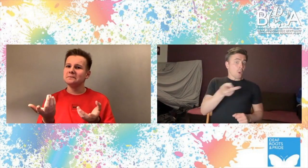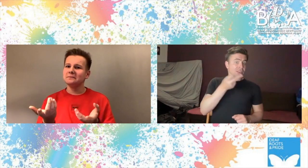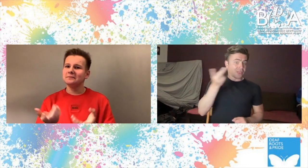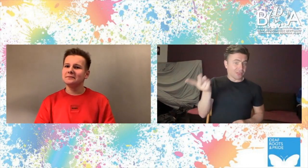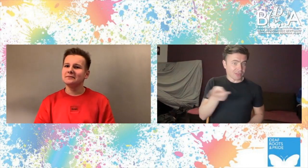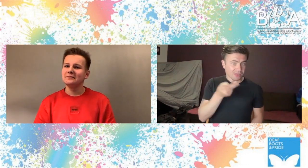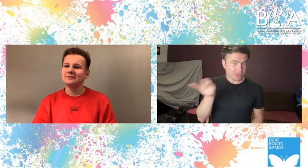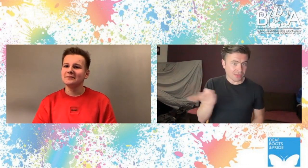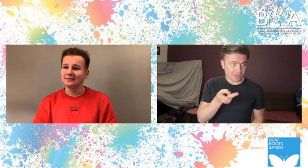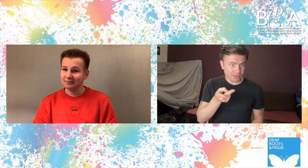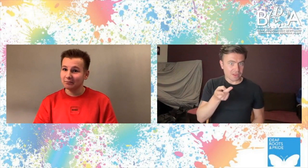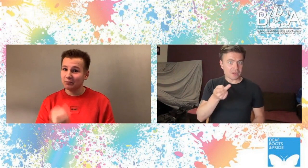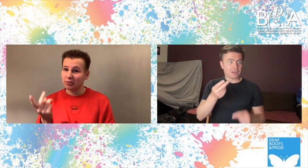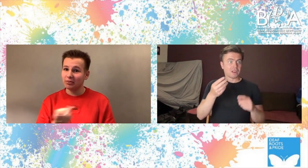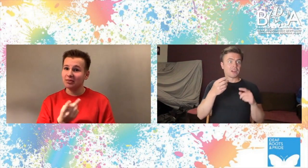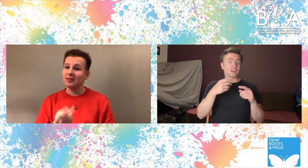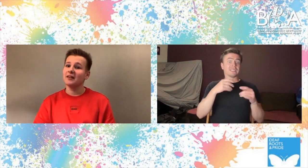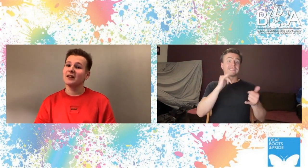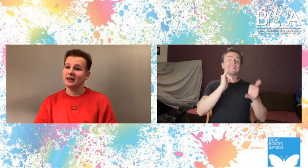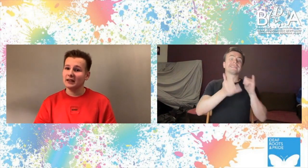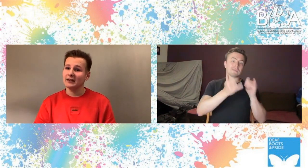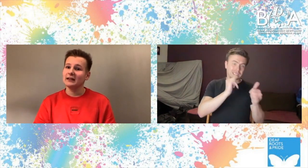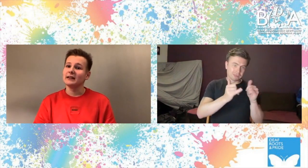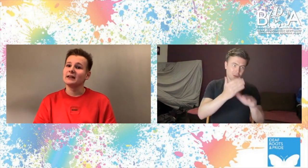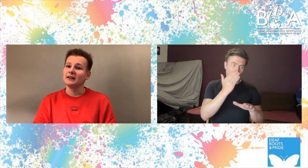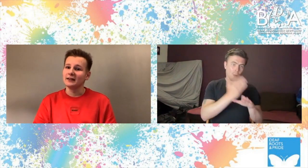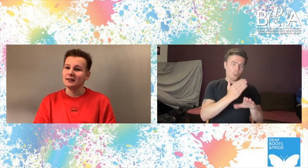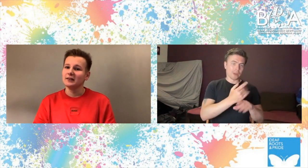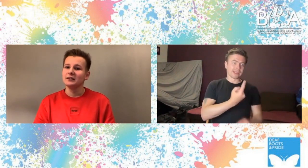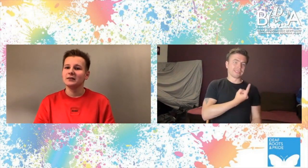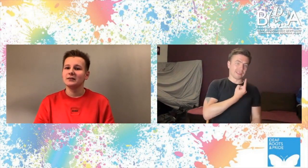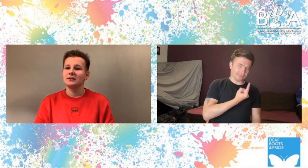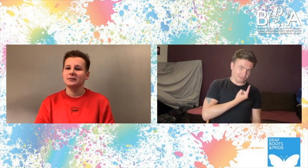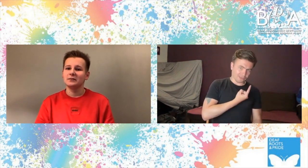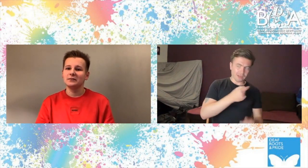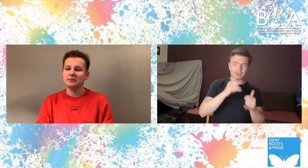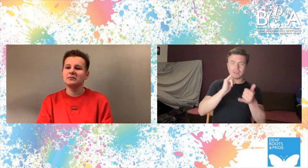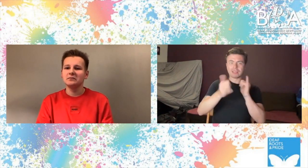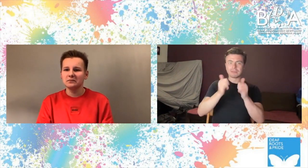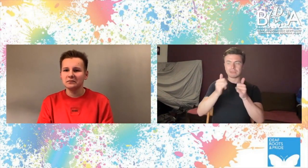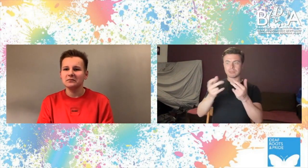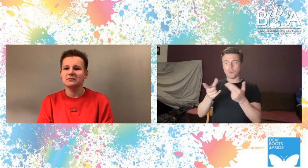Well both of those things. Sometimes I work on my own, sometimes I work as